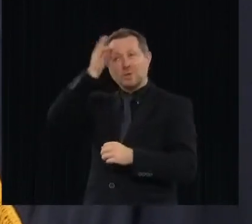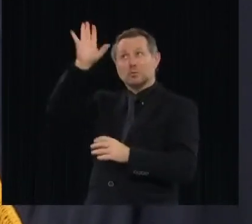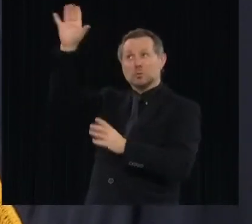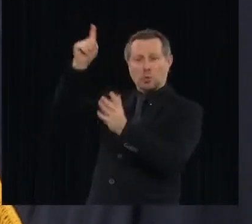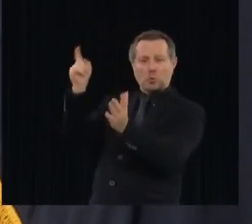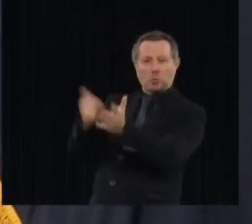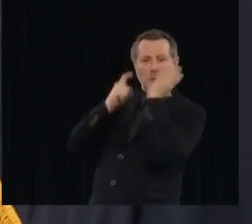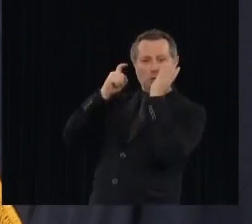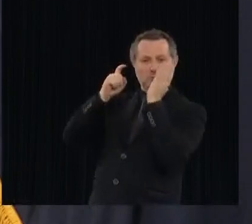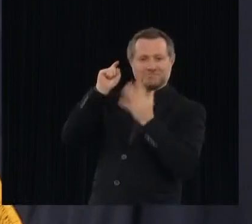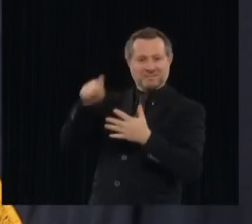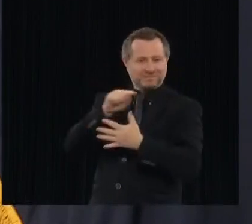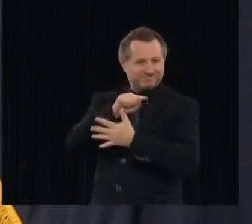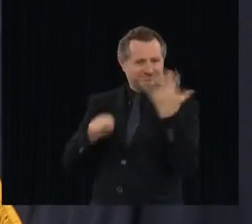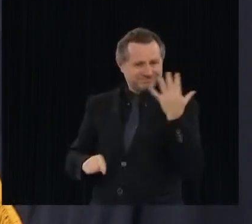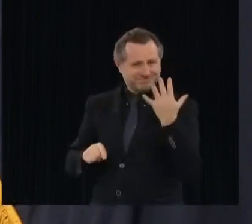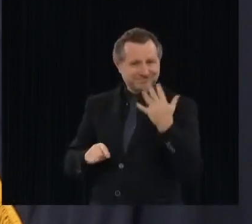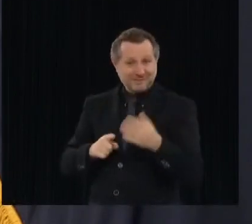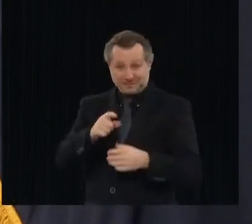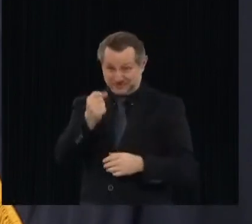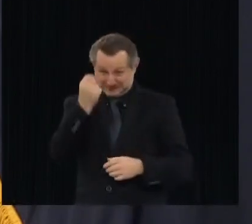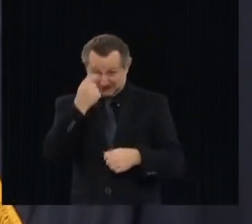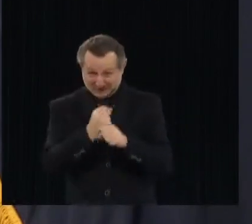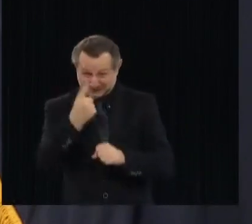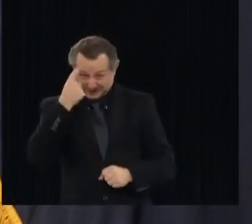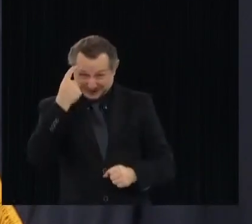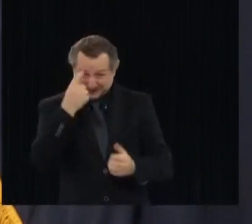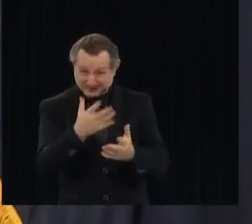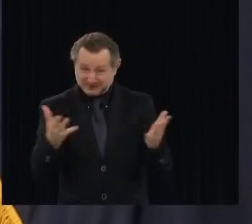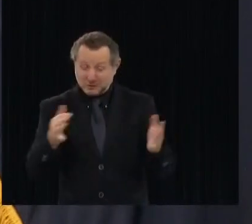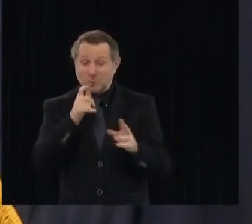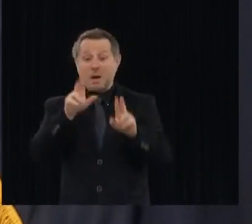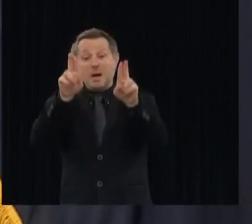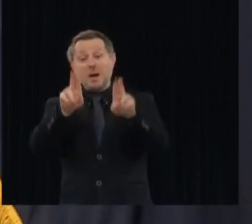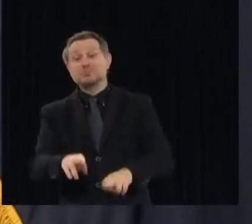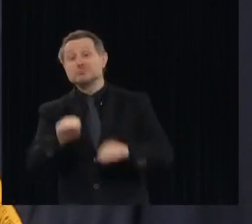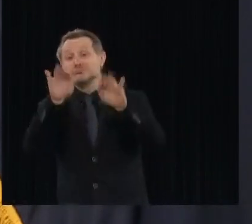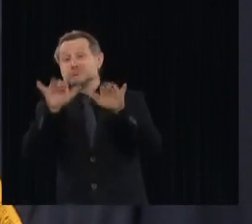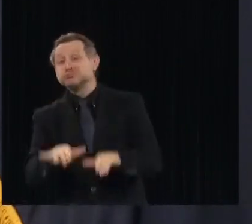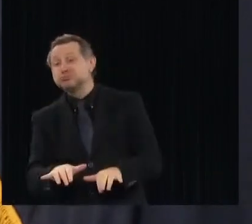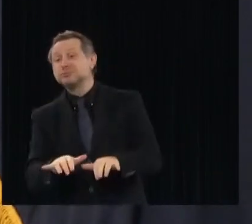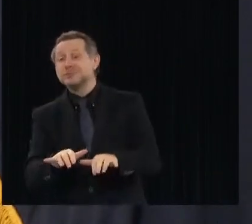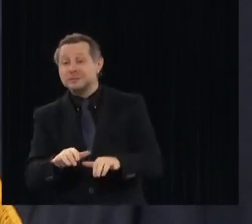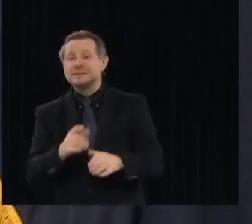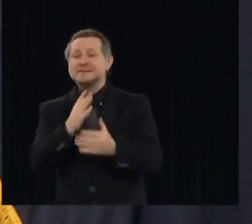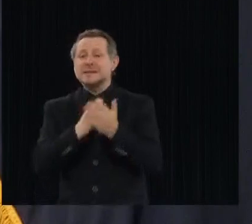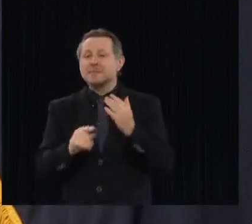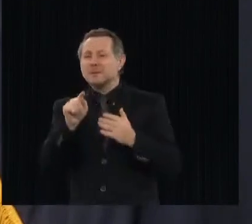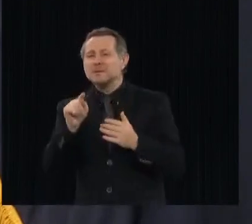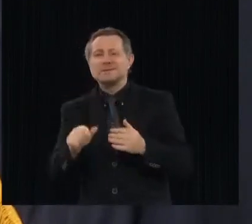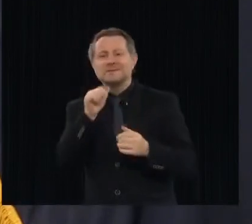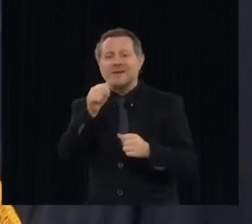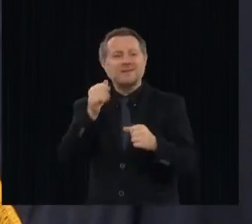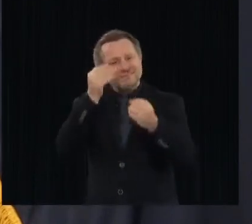AUTOMATICALLY GET A CHECK. YOU HAVE TO MEET THE CRITERIA, WHICH ARE IN THE FEDERAL BILL, THROUGH GOOD REASON.